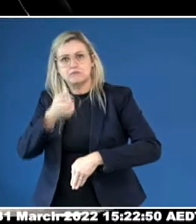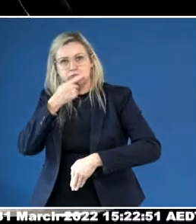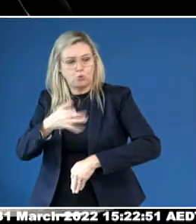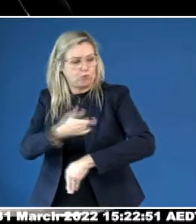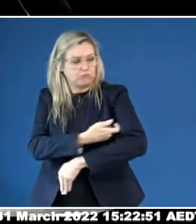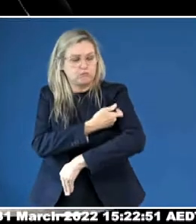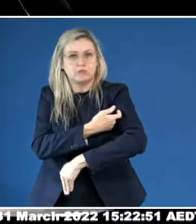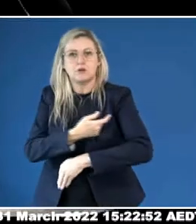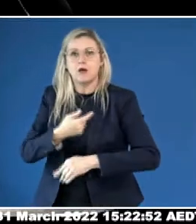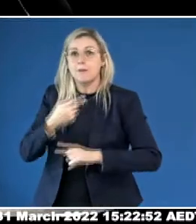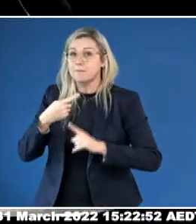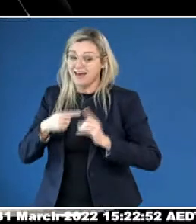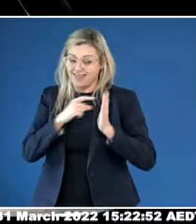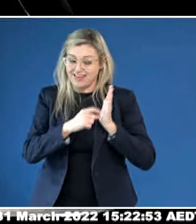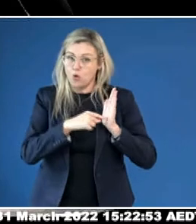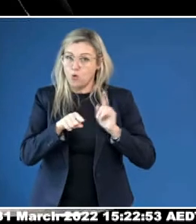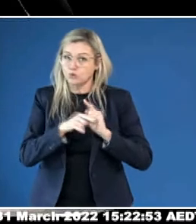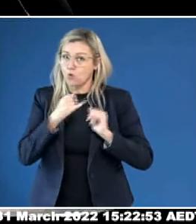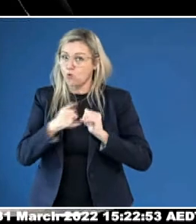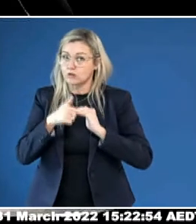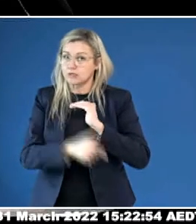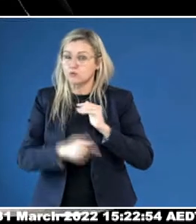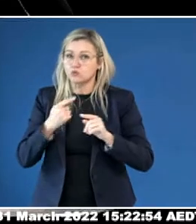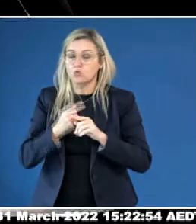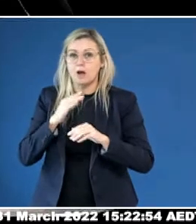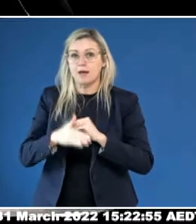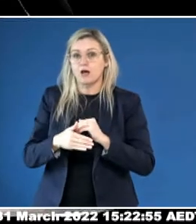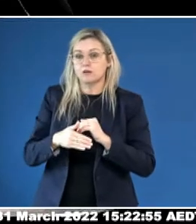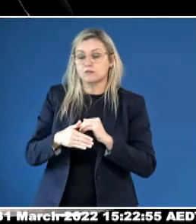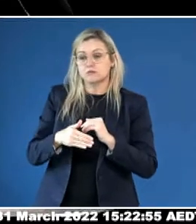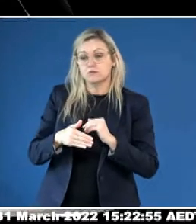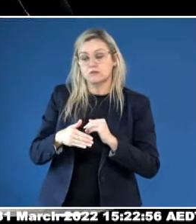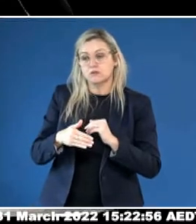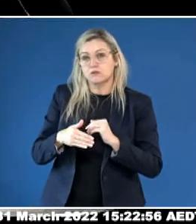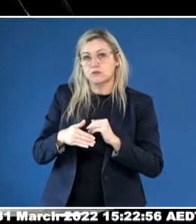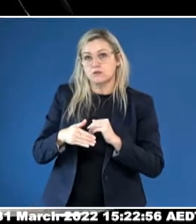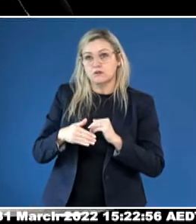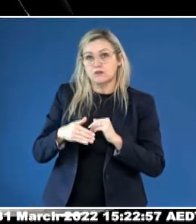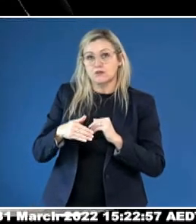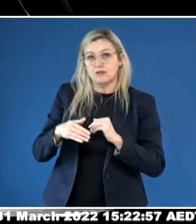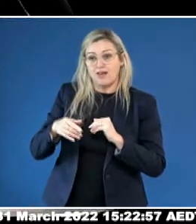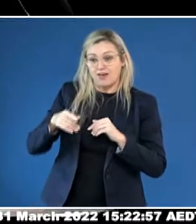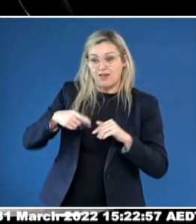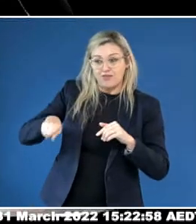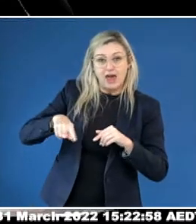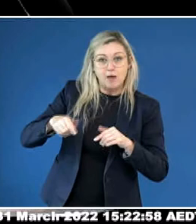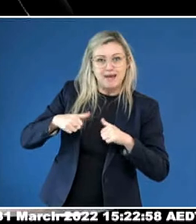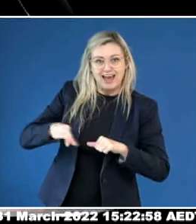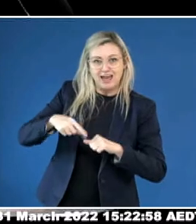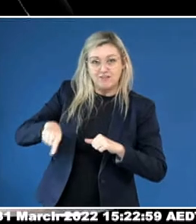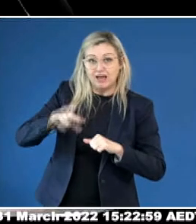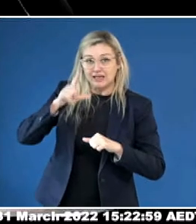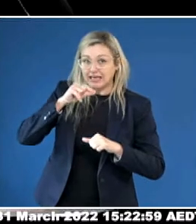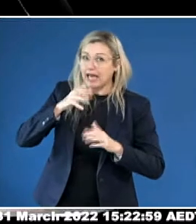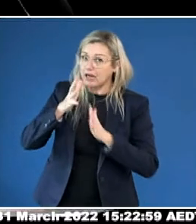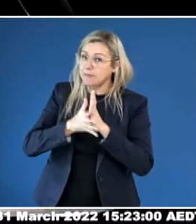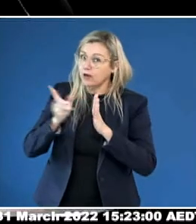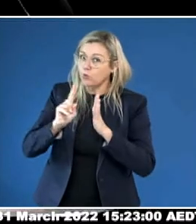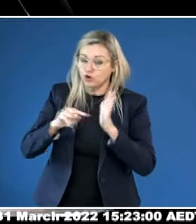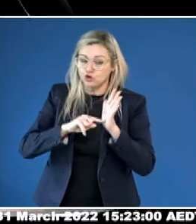It actually says that those can actually amount to torture, cruel inhumane